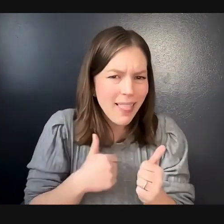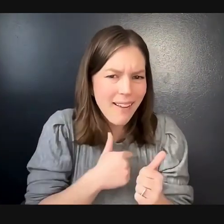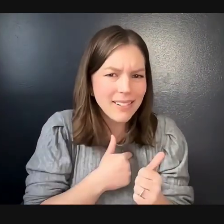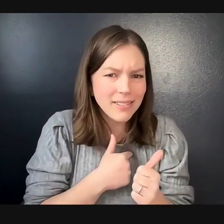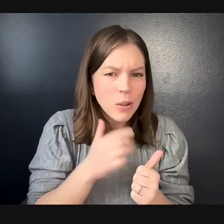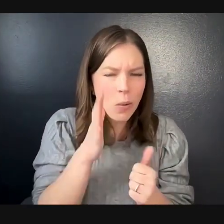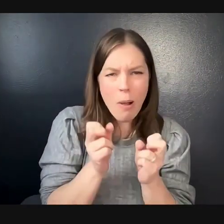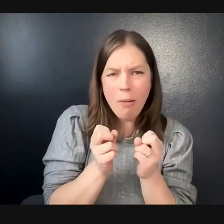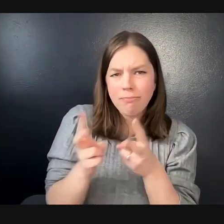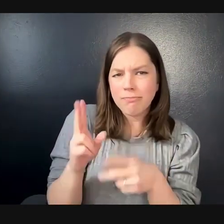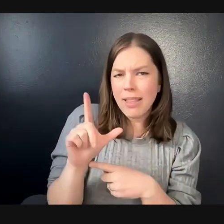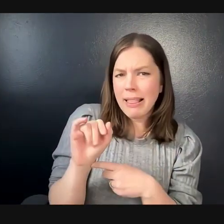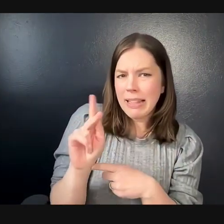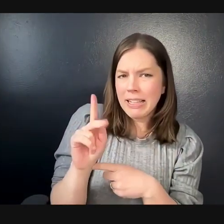We will post the link in the chat.